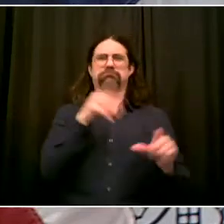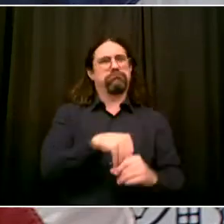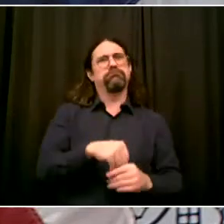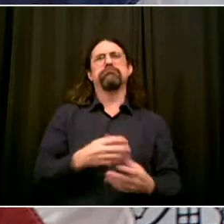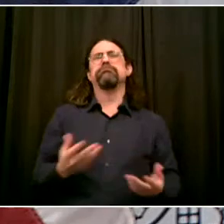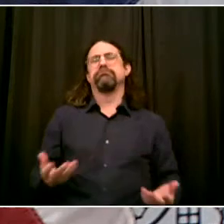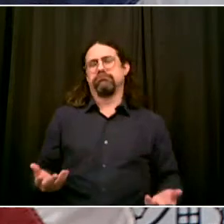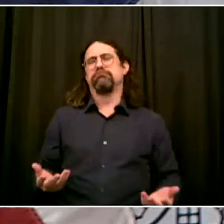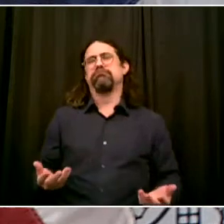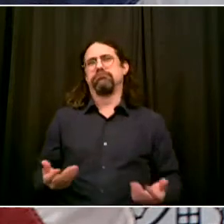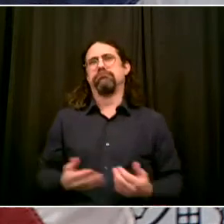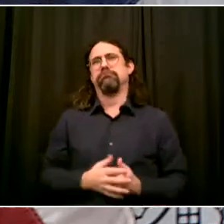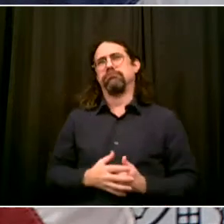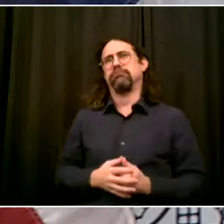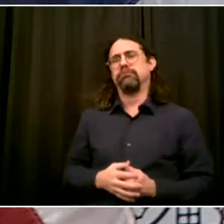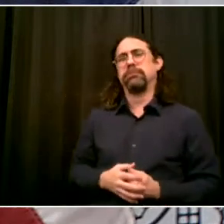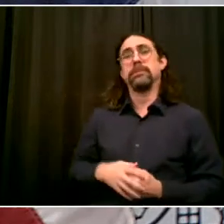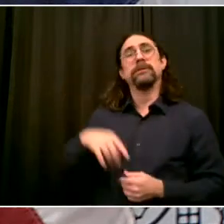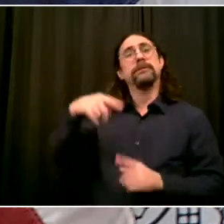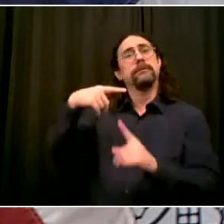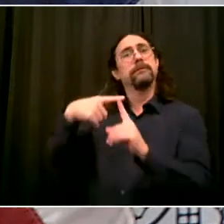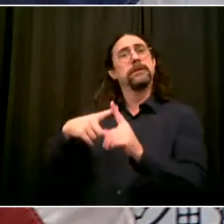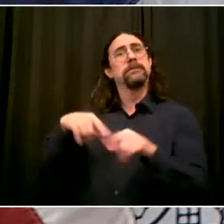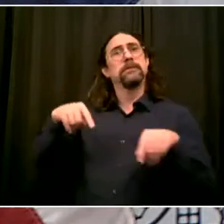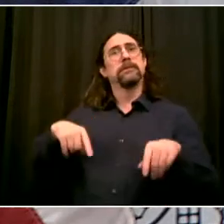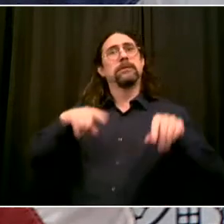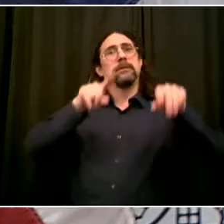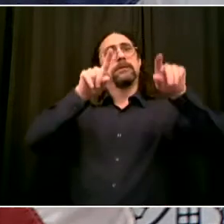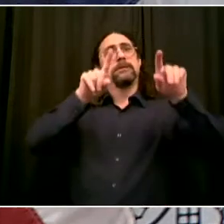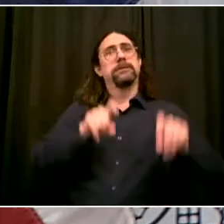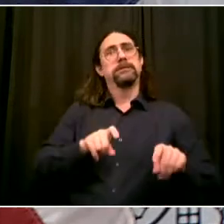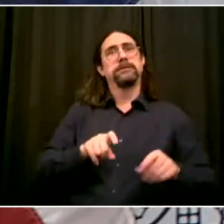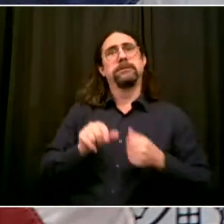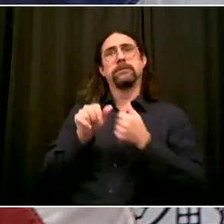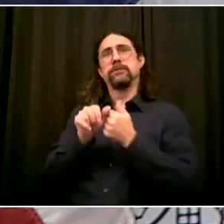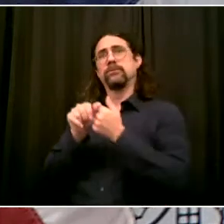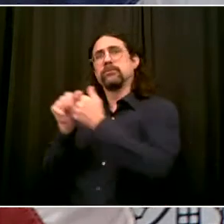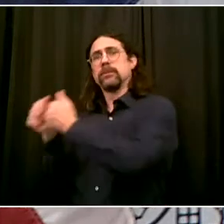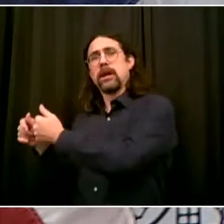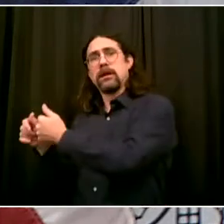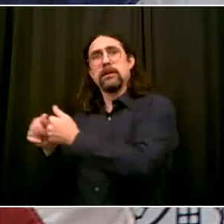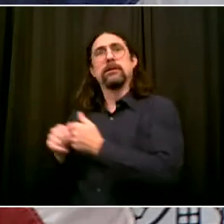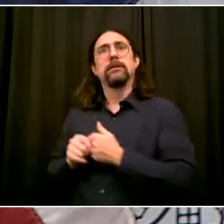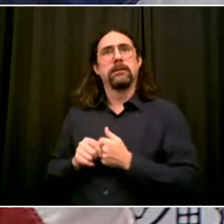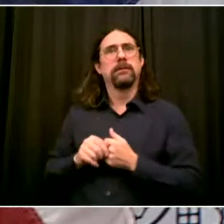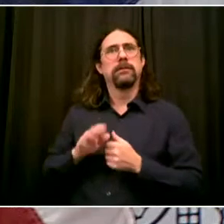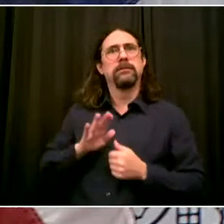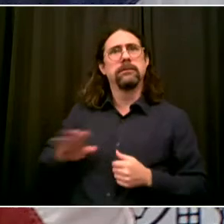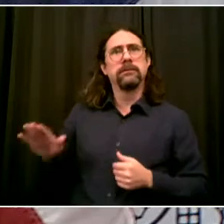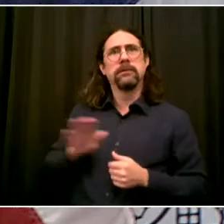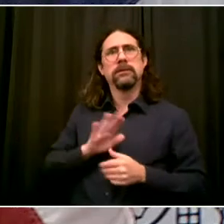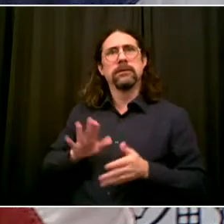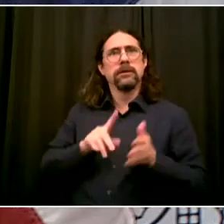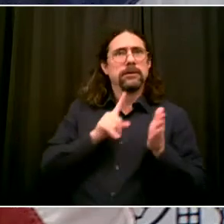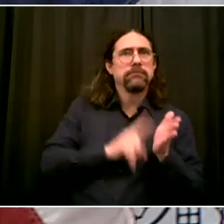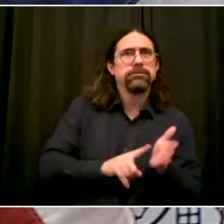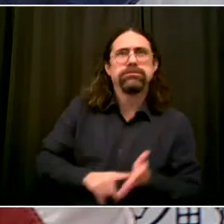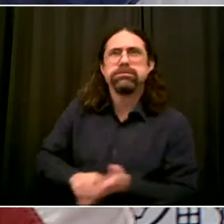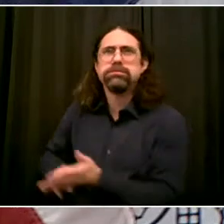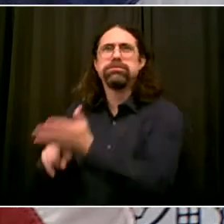TRACE IS FINDING. A MUCH MORE DIFFUSE PATTERN OF WHERE TESTS ARE COMING FROM. THEY'RE NOT AT